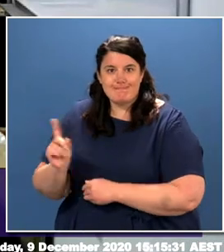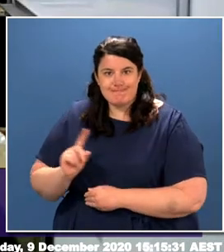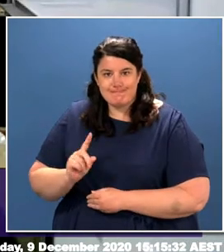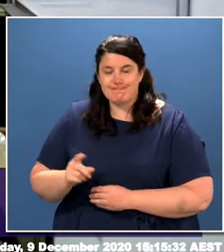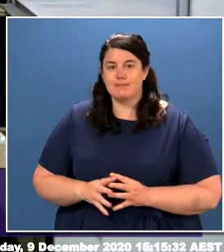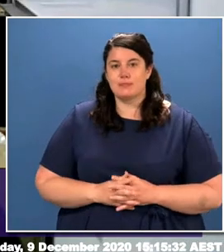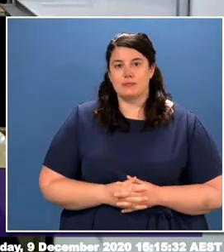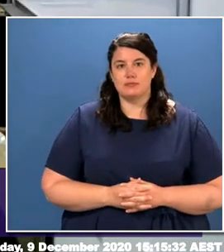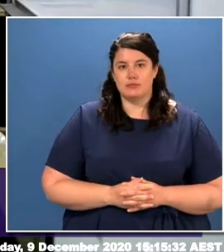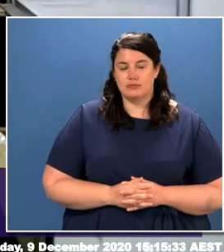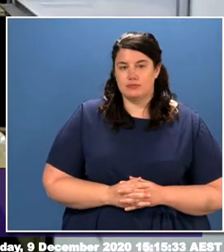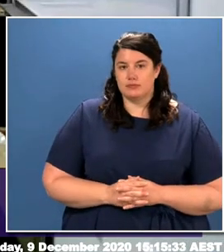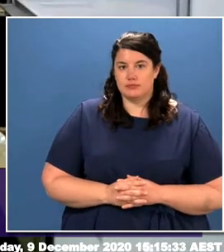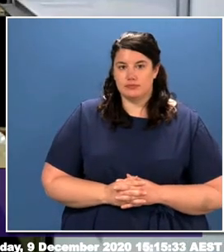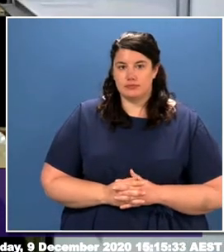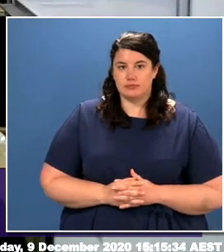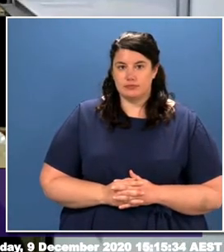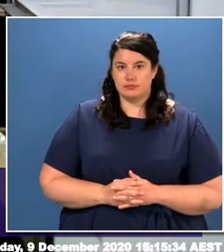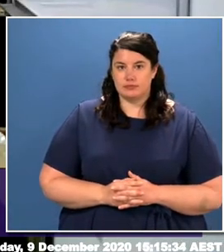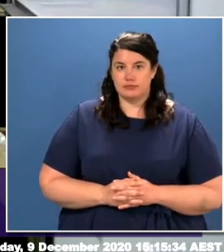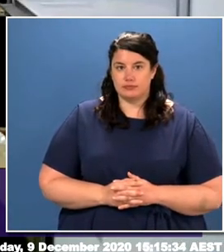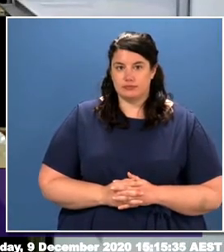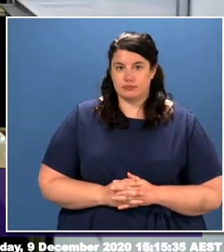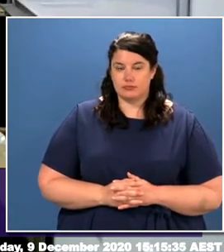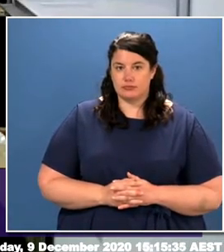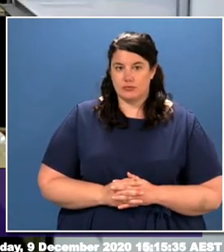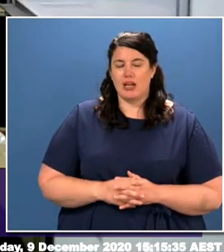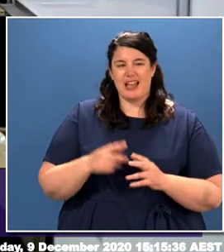And importantly, a lot of what people have done to work around the systems,